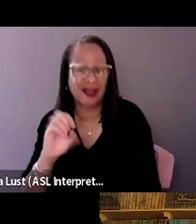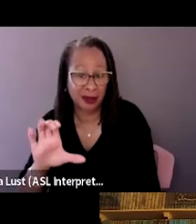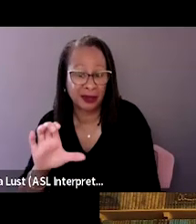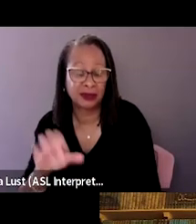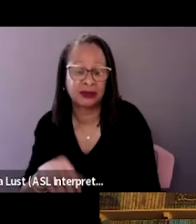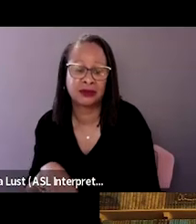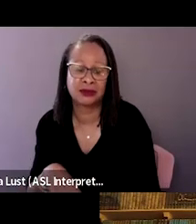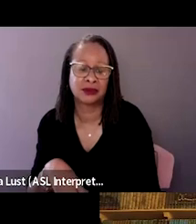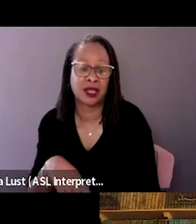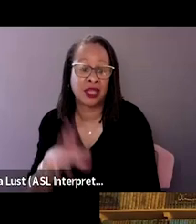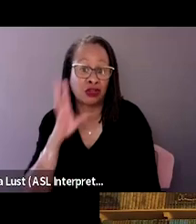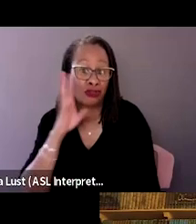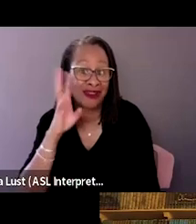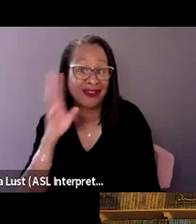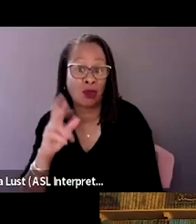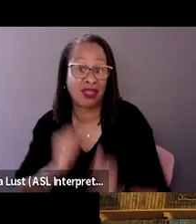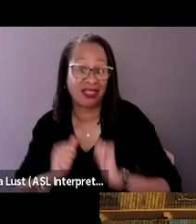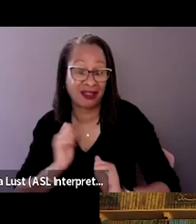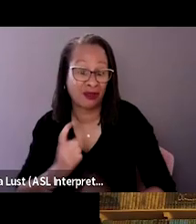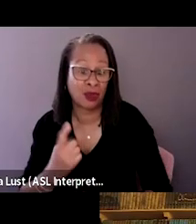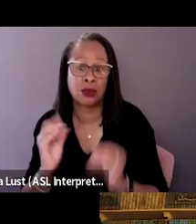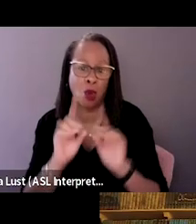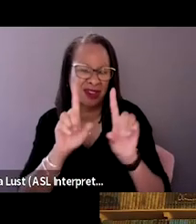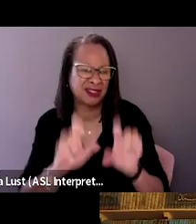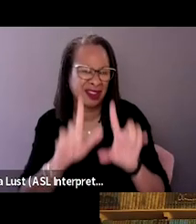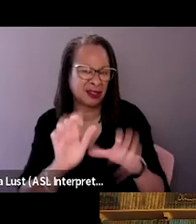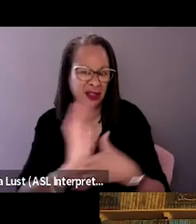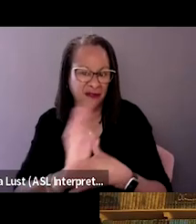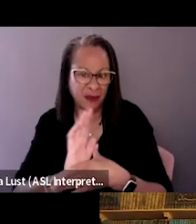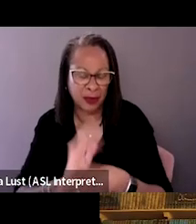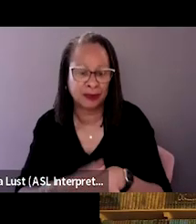theater ones more experimental films, festival films.